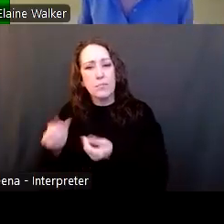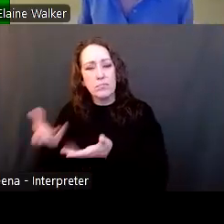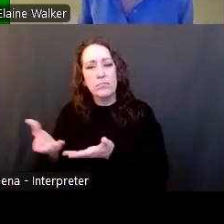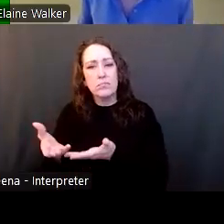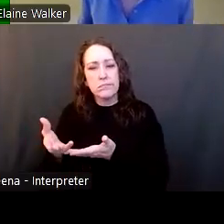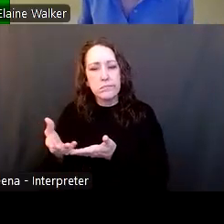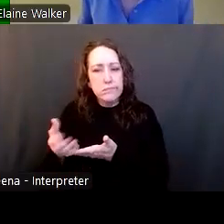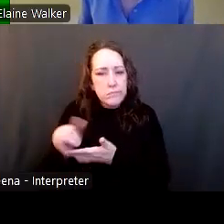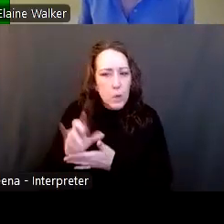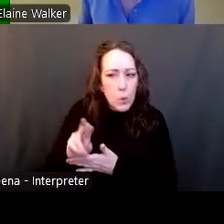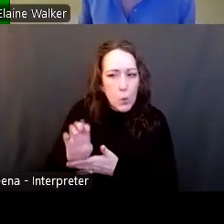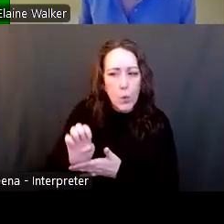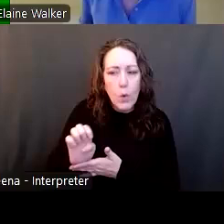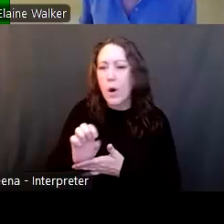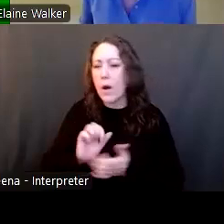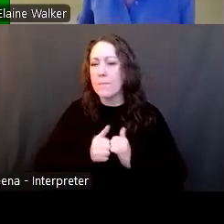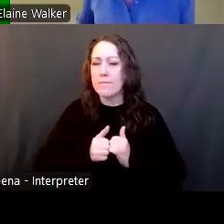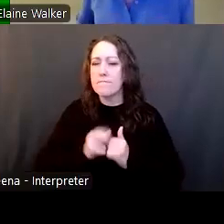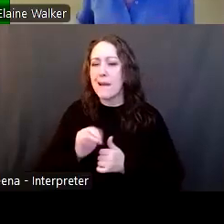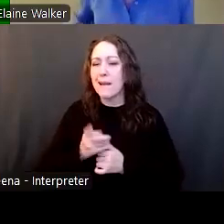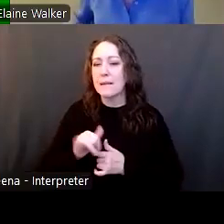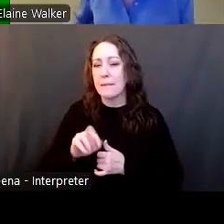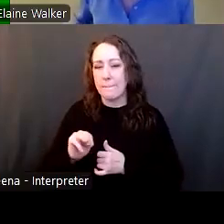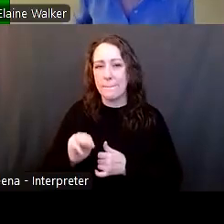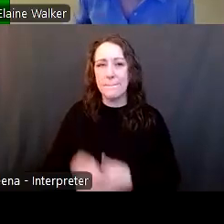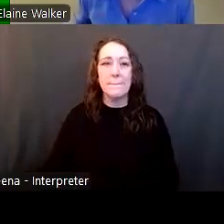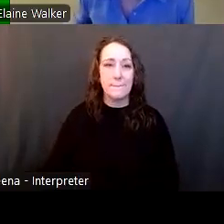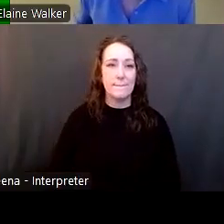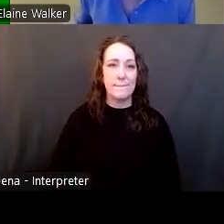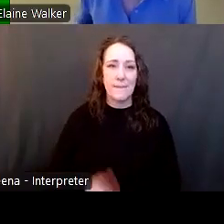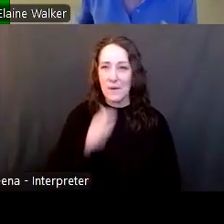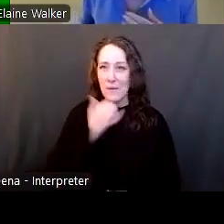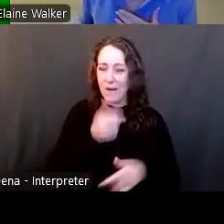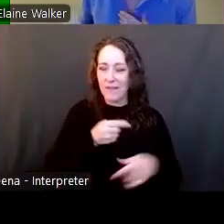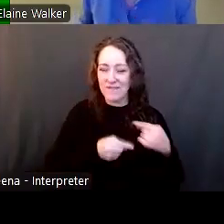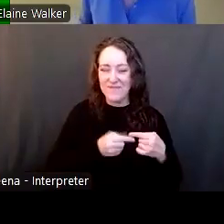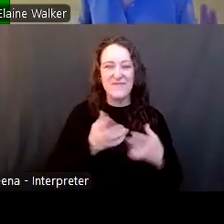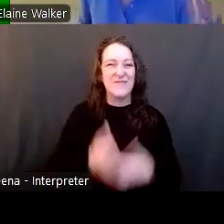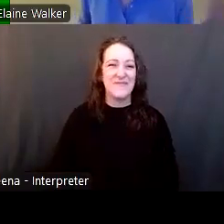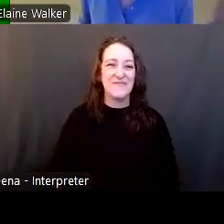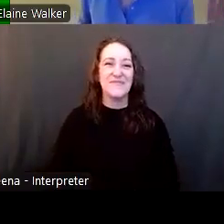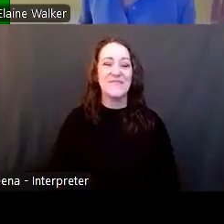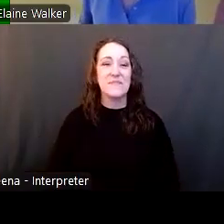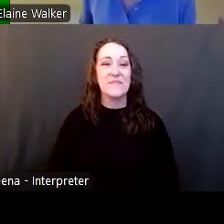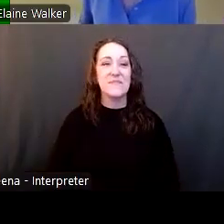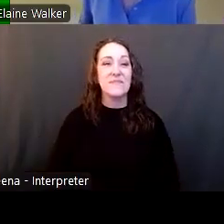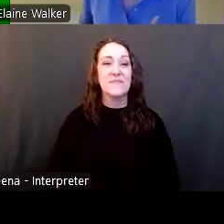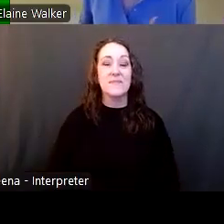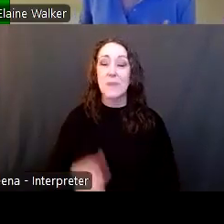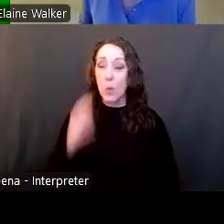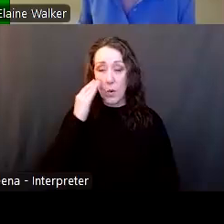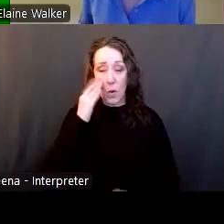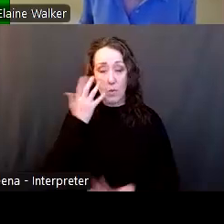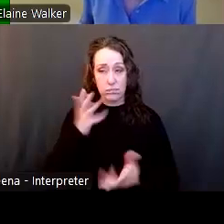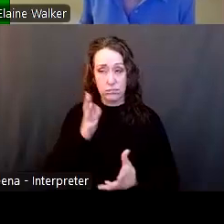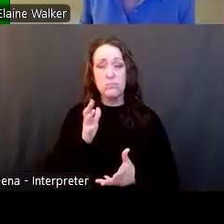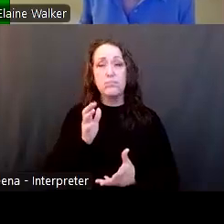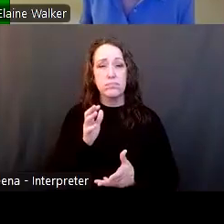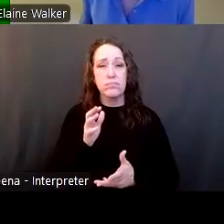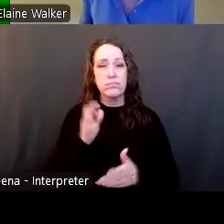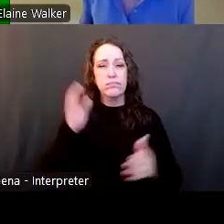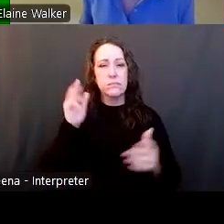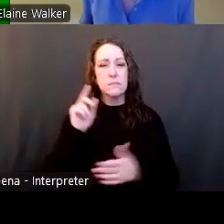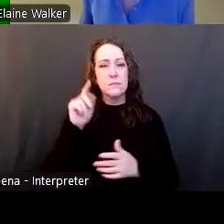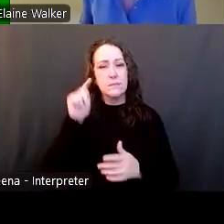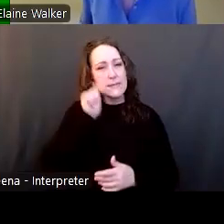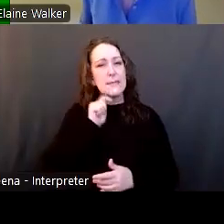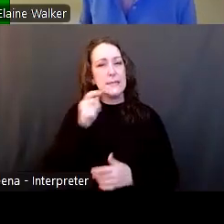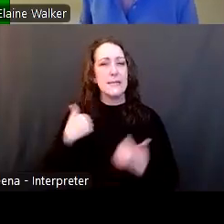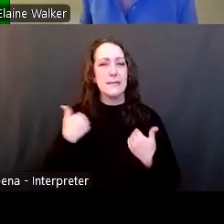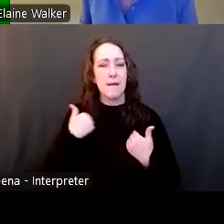mechanisms whoops wrong way uh and as we know the Adolescent period young adulthood is a time